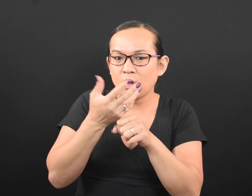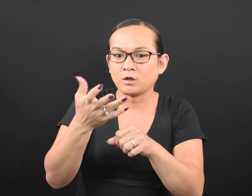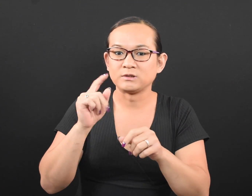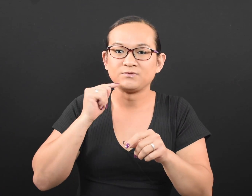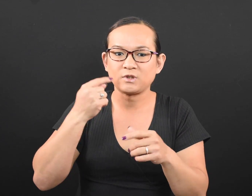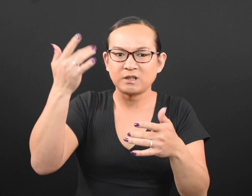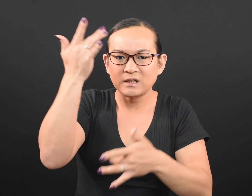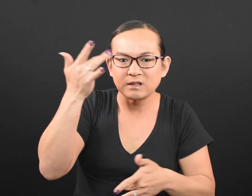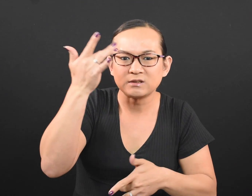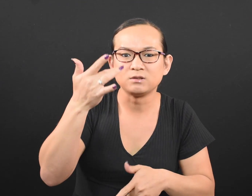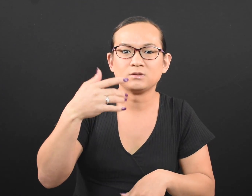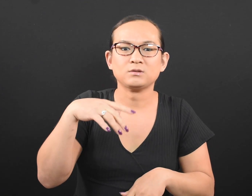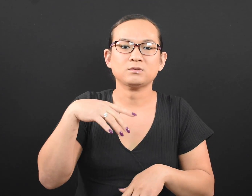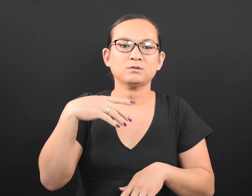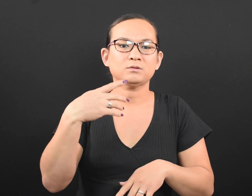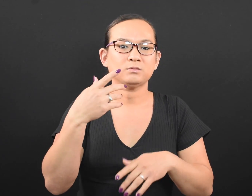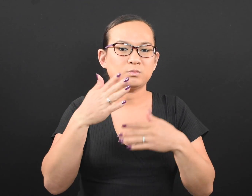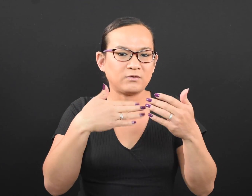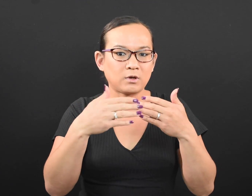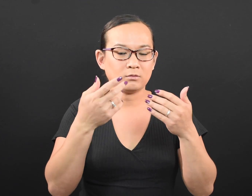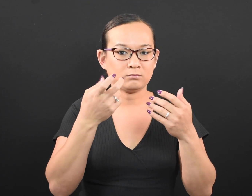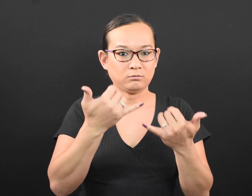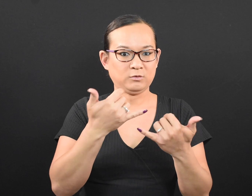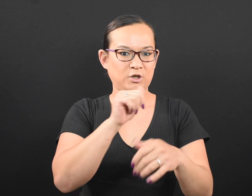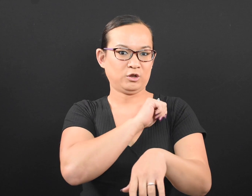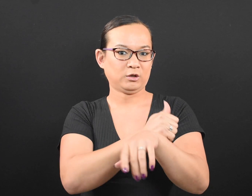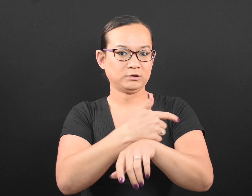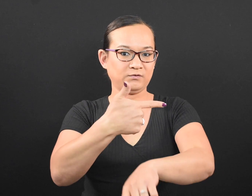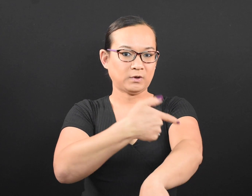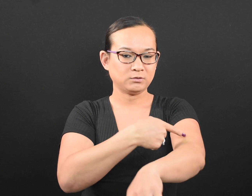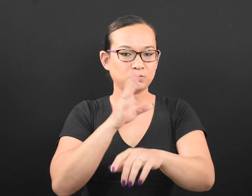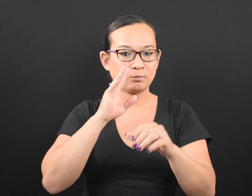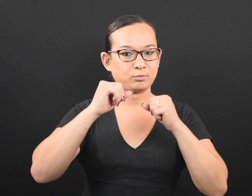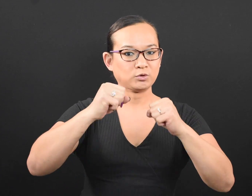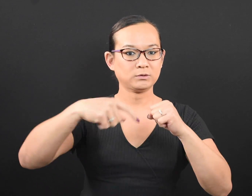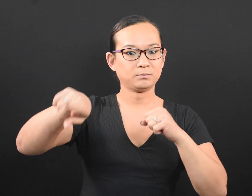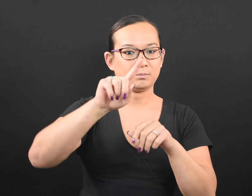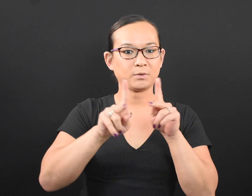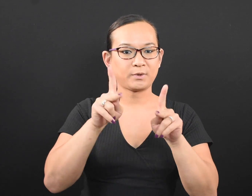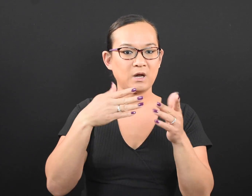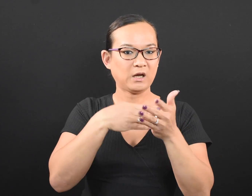severe illness, and whether currently authorized vaccines will protect people against them.